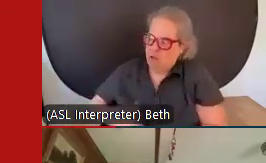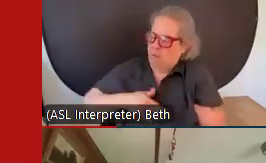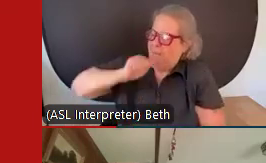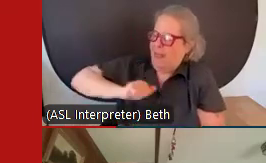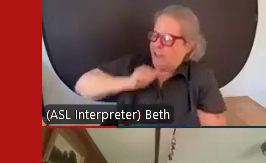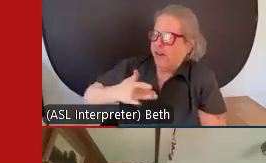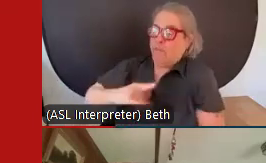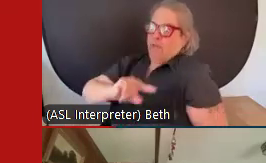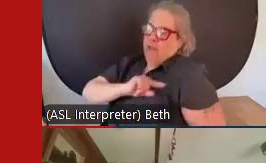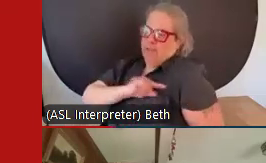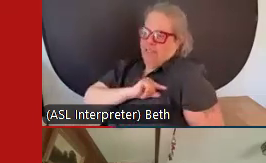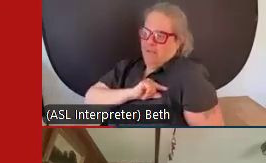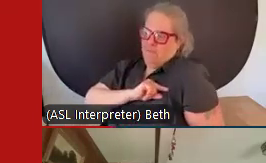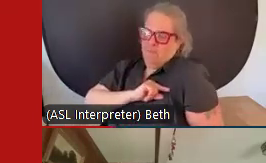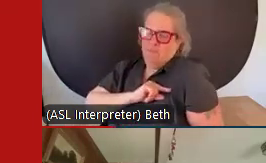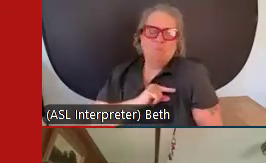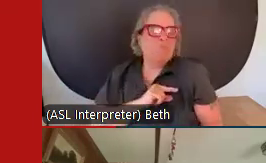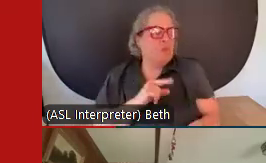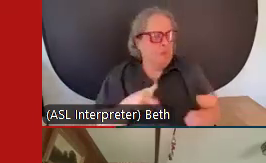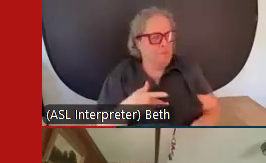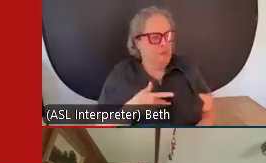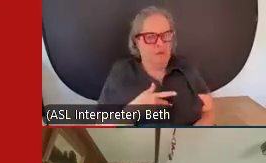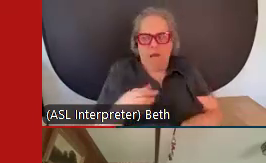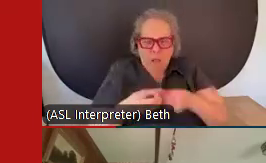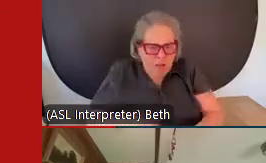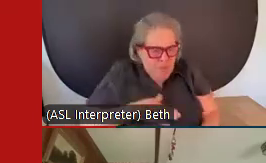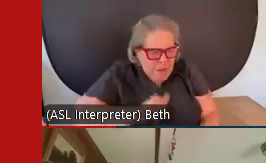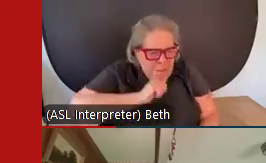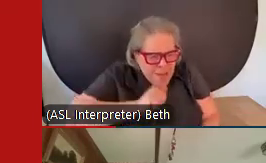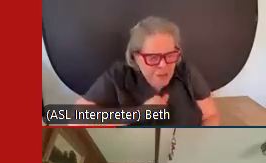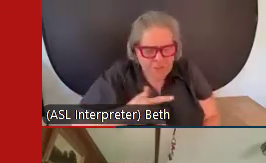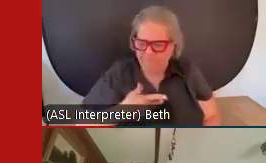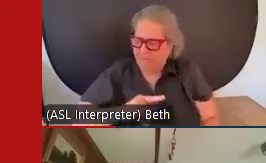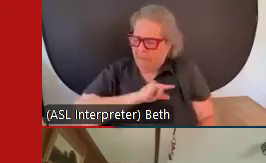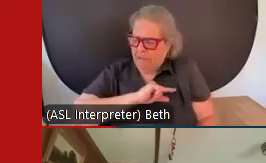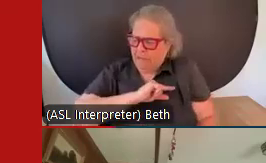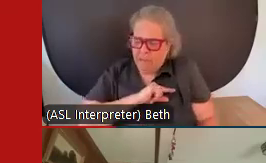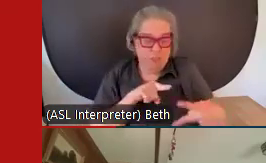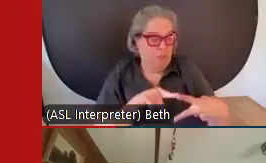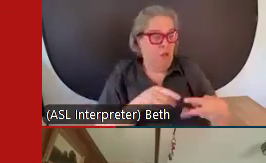So this idea of losing patience and feeling guilty can often come tied together.